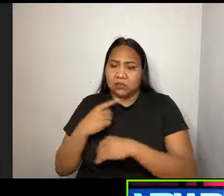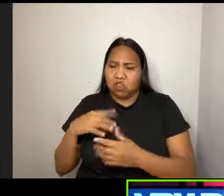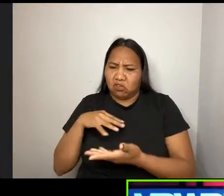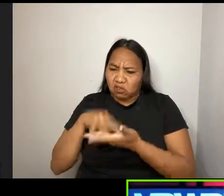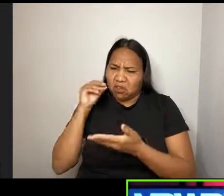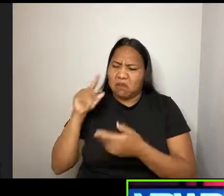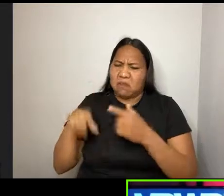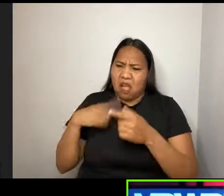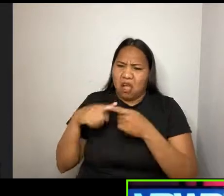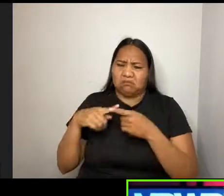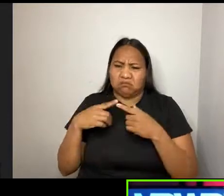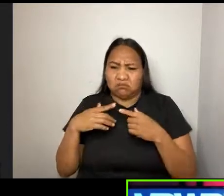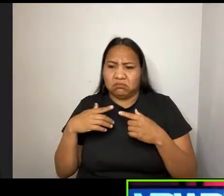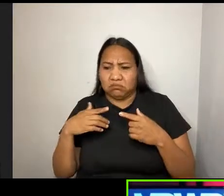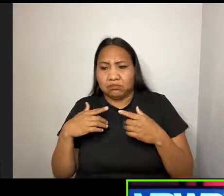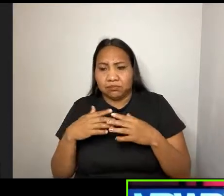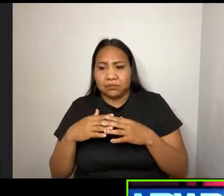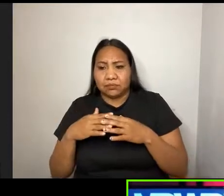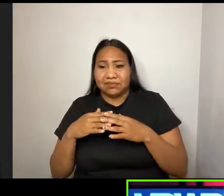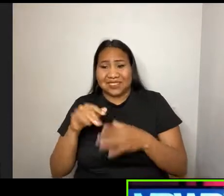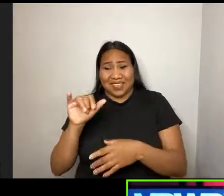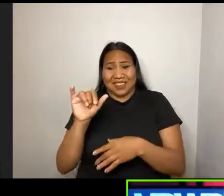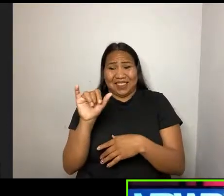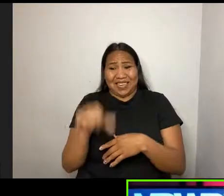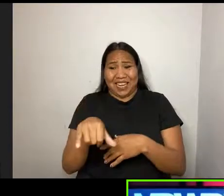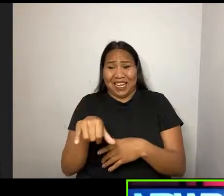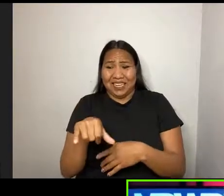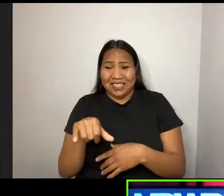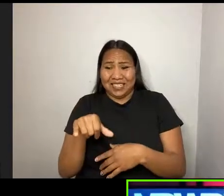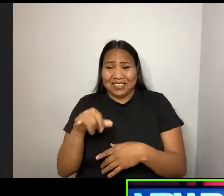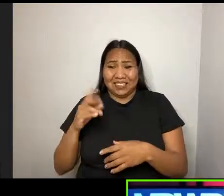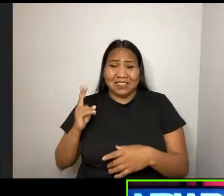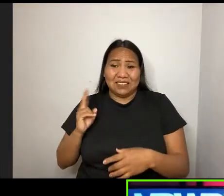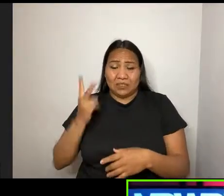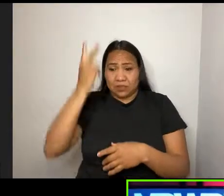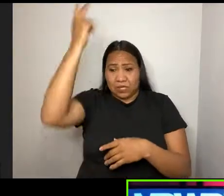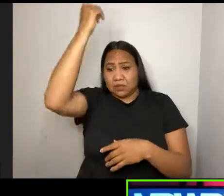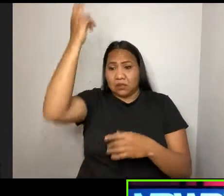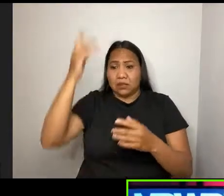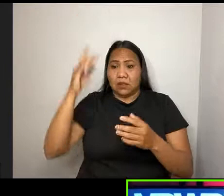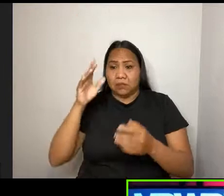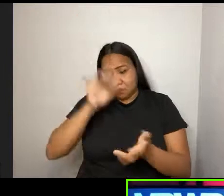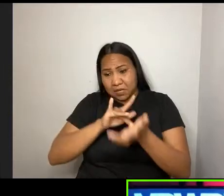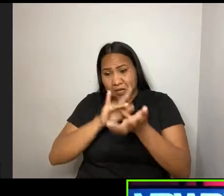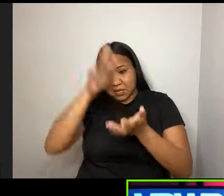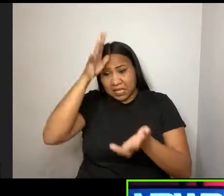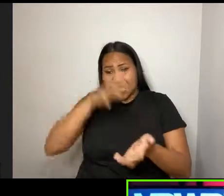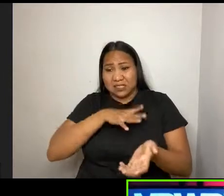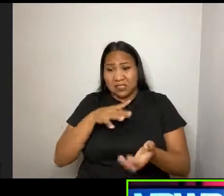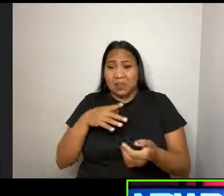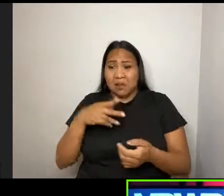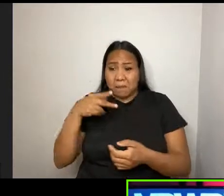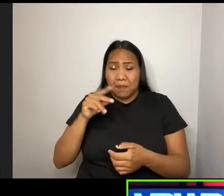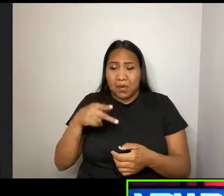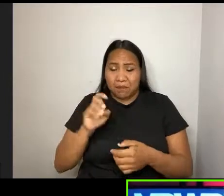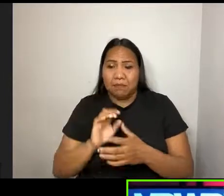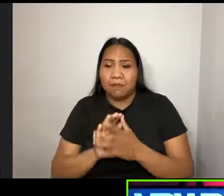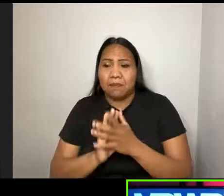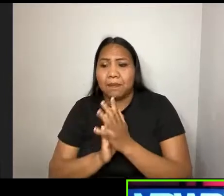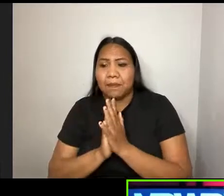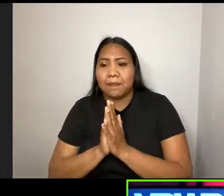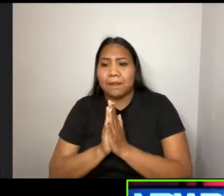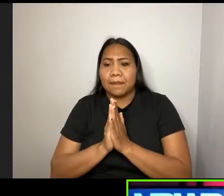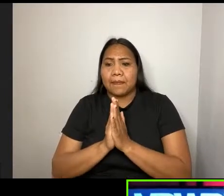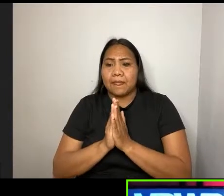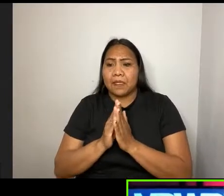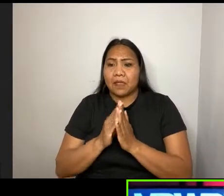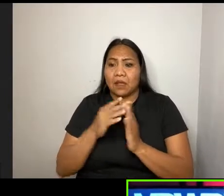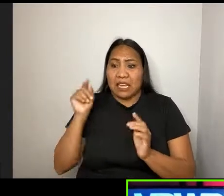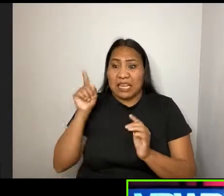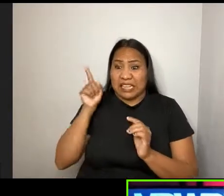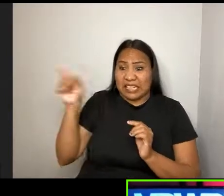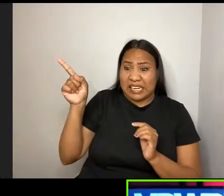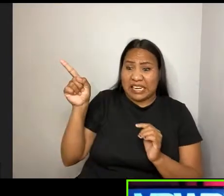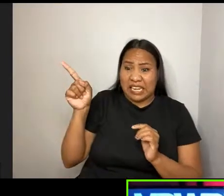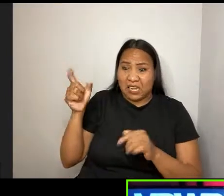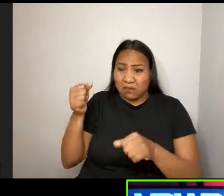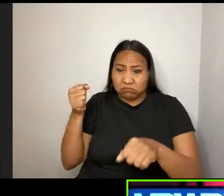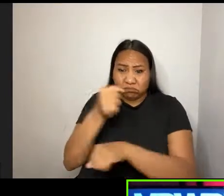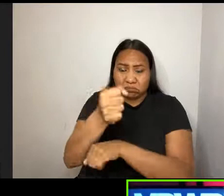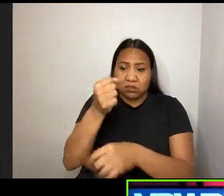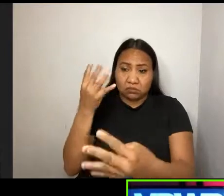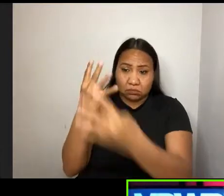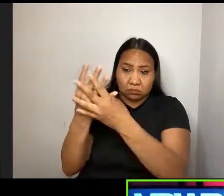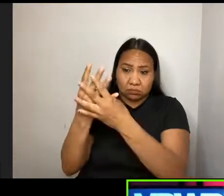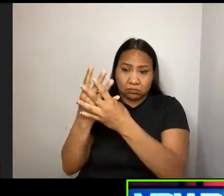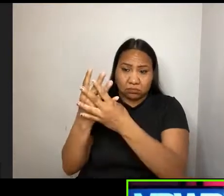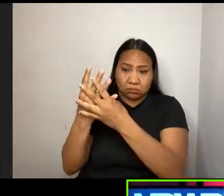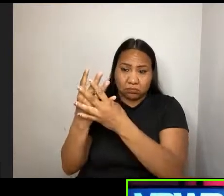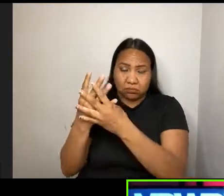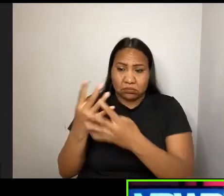man who had been in prisoned by their Spanish colonizers. At the time this happened, several